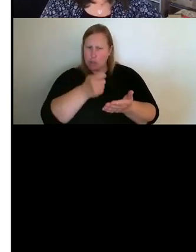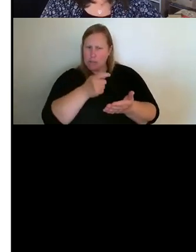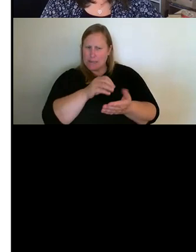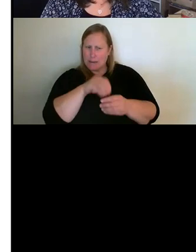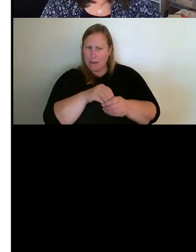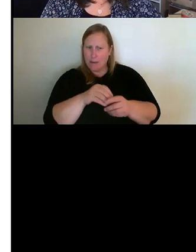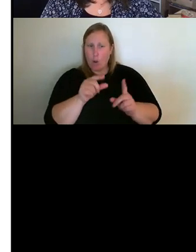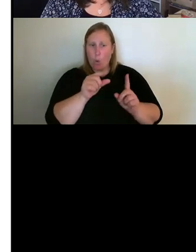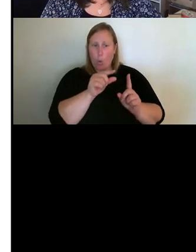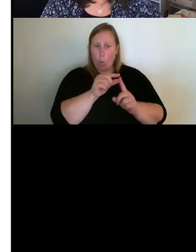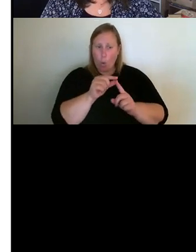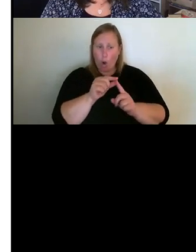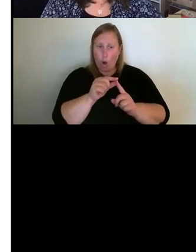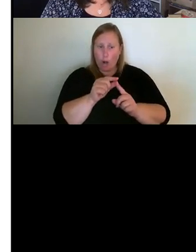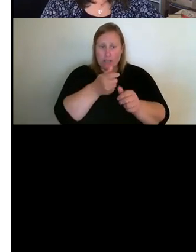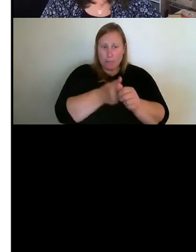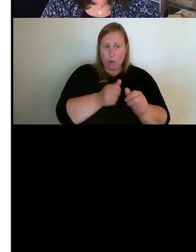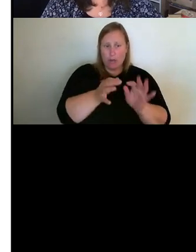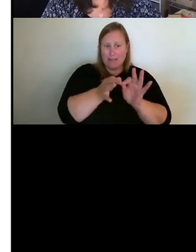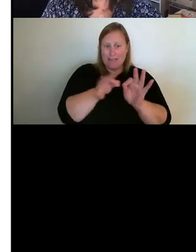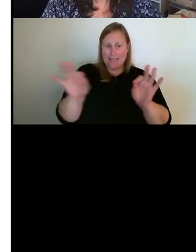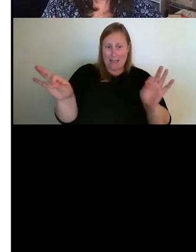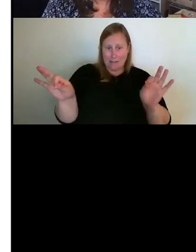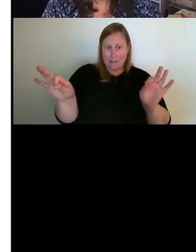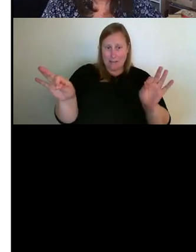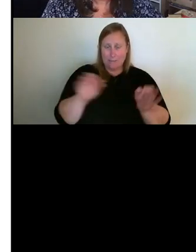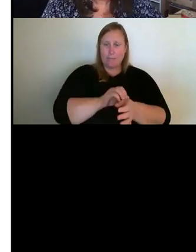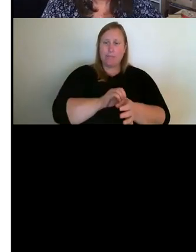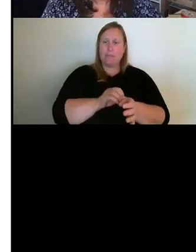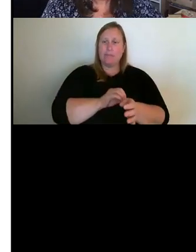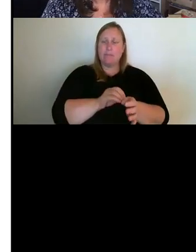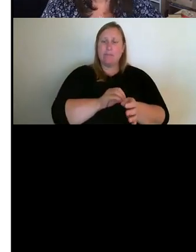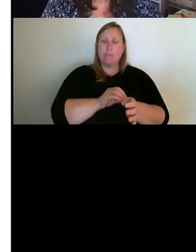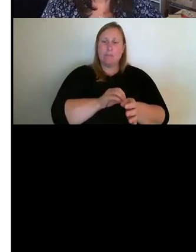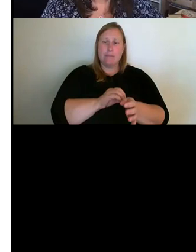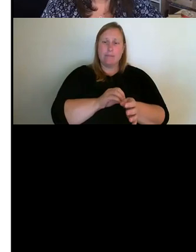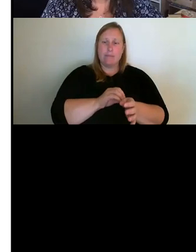per sentence is a big one how complex the topic is.